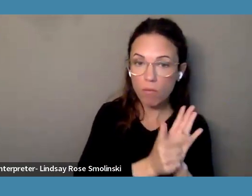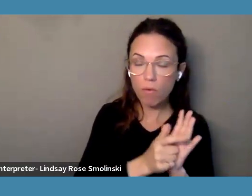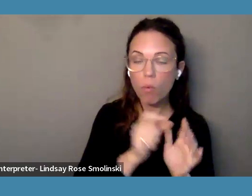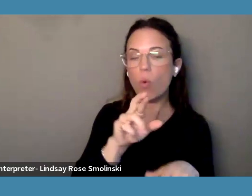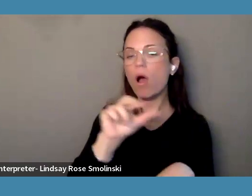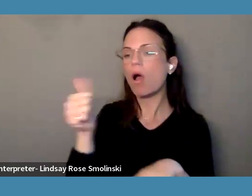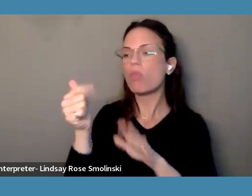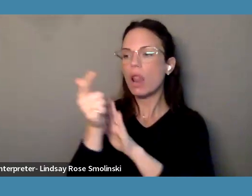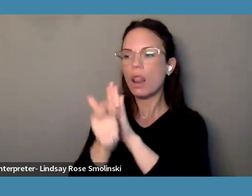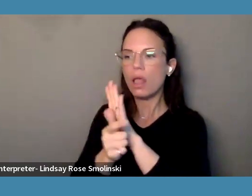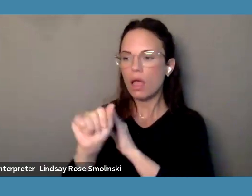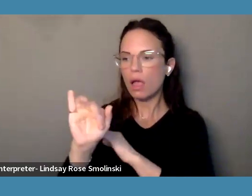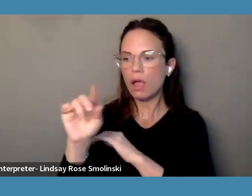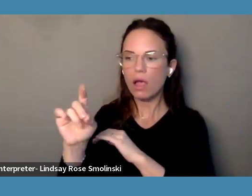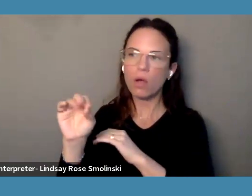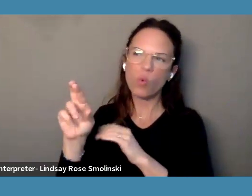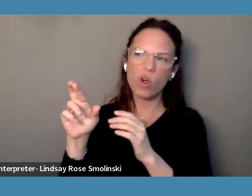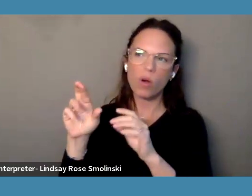or legal service organizations in your area.